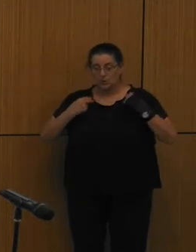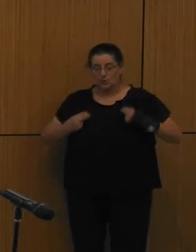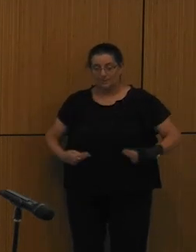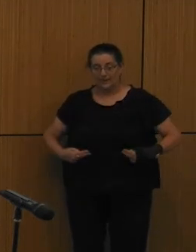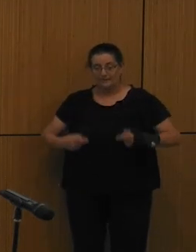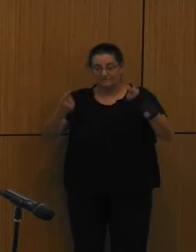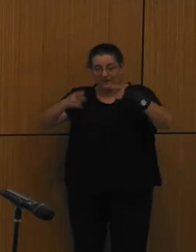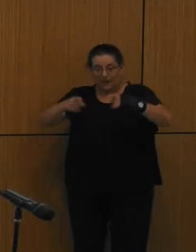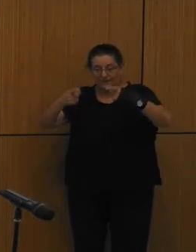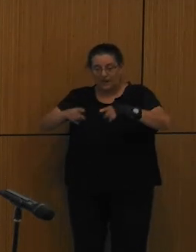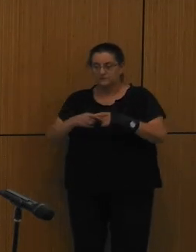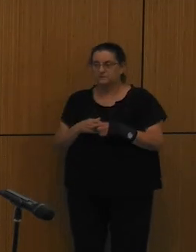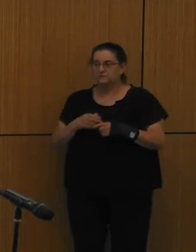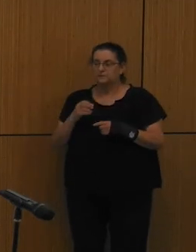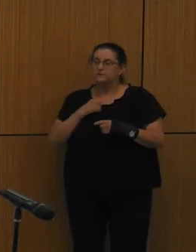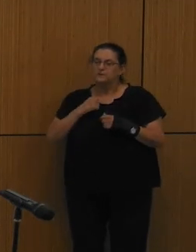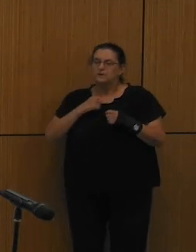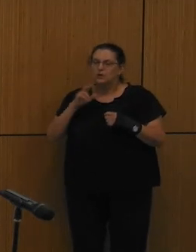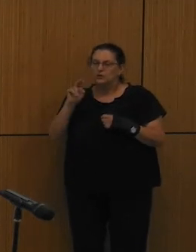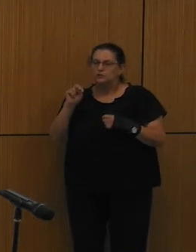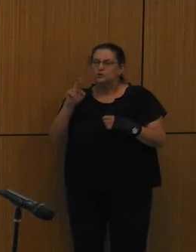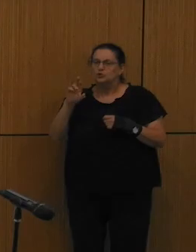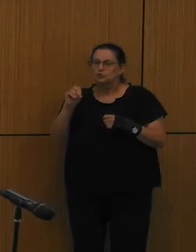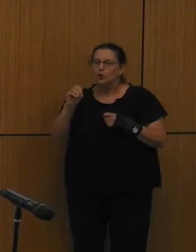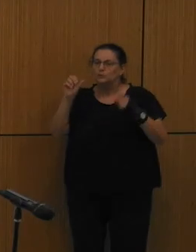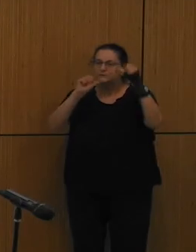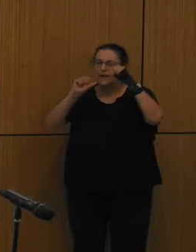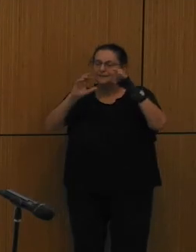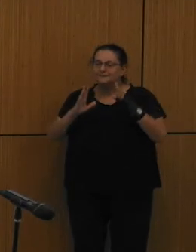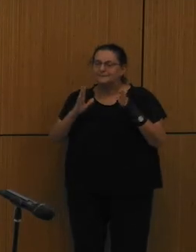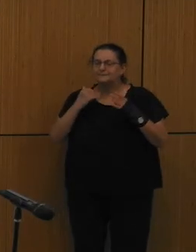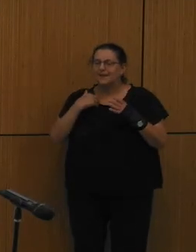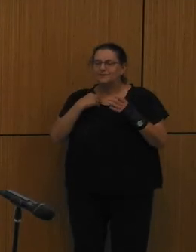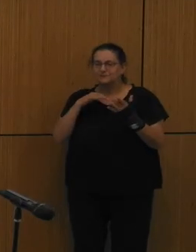Neuroscientists have actually studied what is that experience of, of wonder?